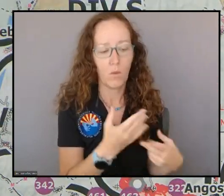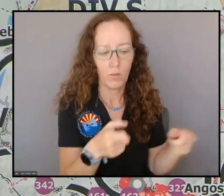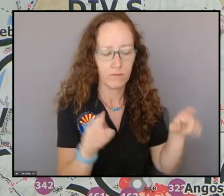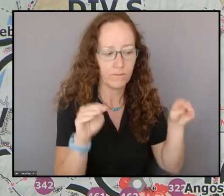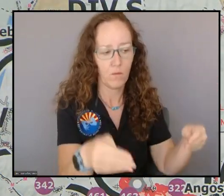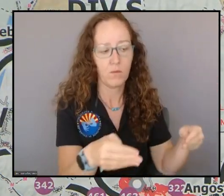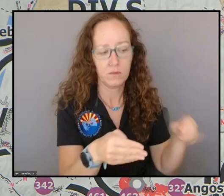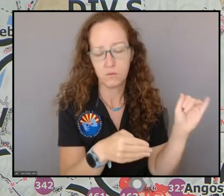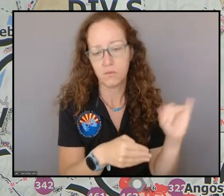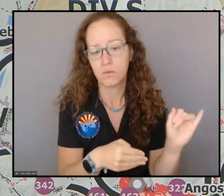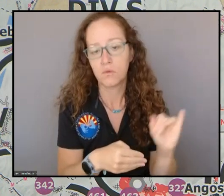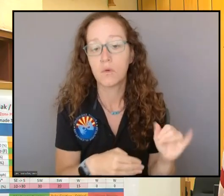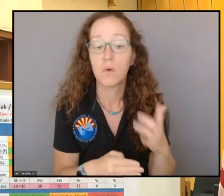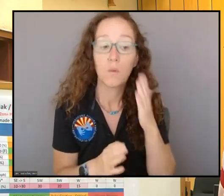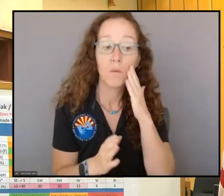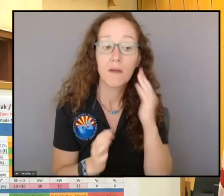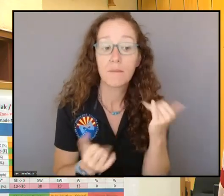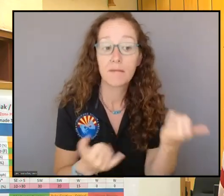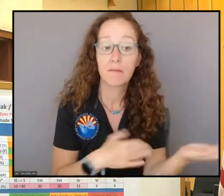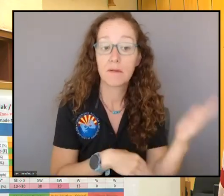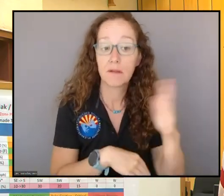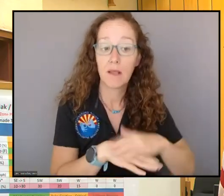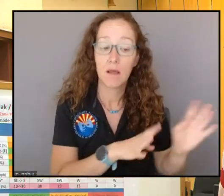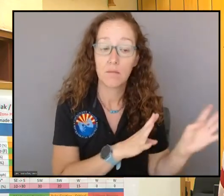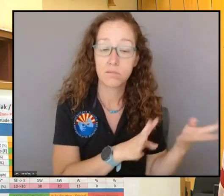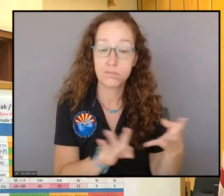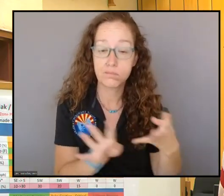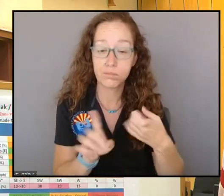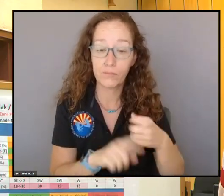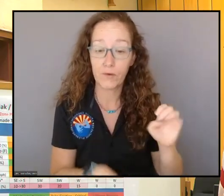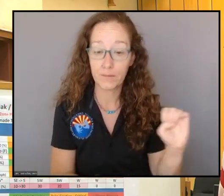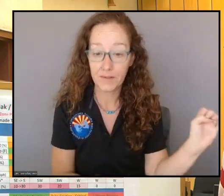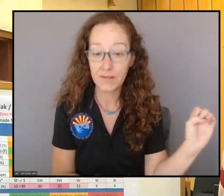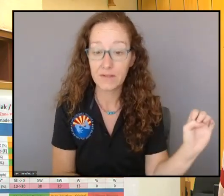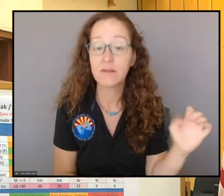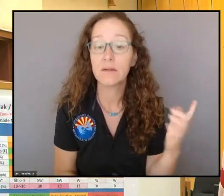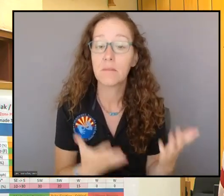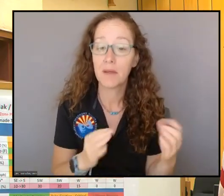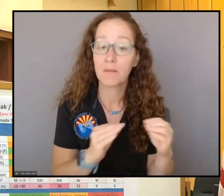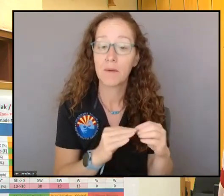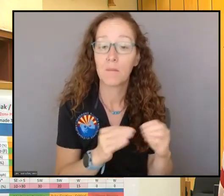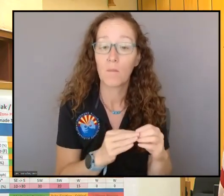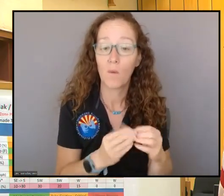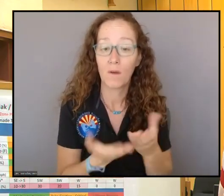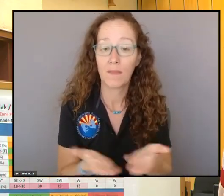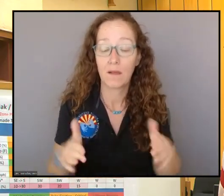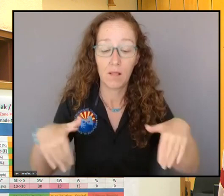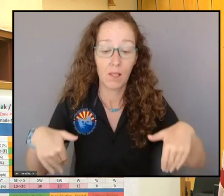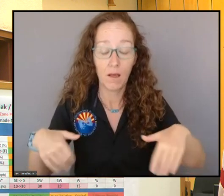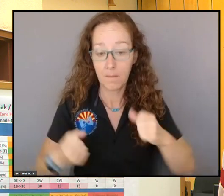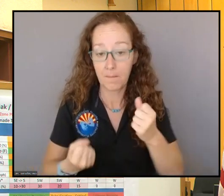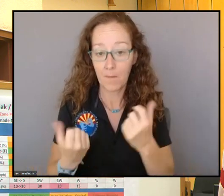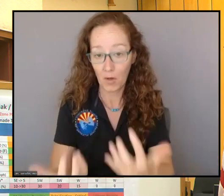of the east, more easterly, that we may have some more exposure to unburned fuel interior to the fire perimeter out here in